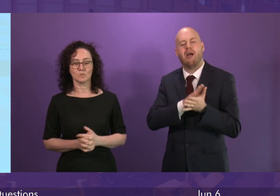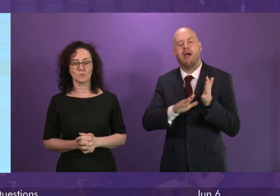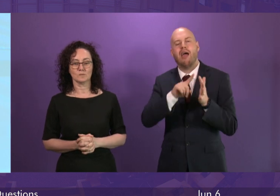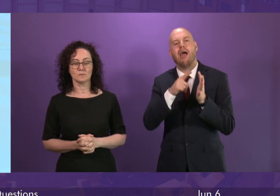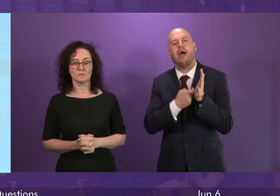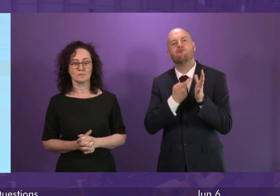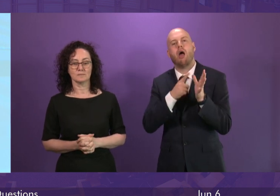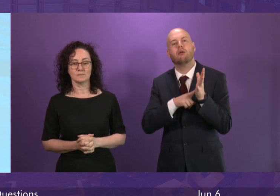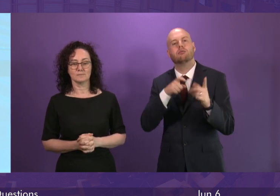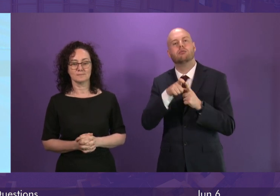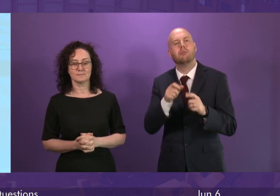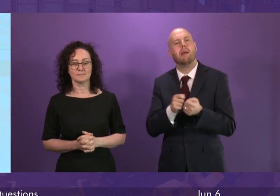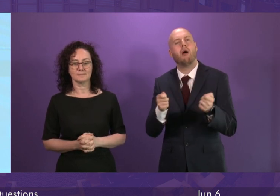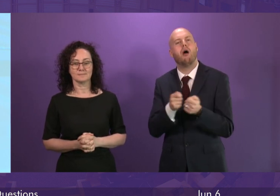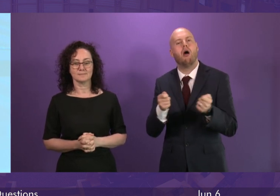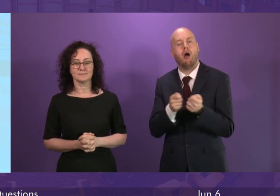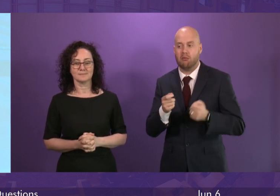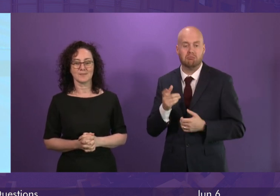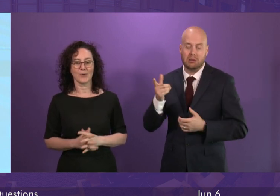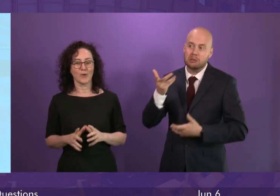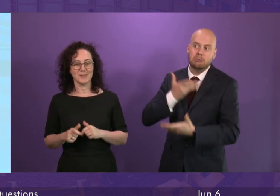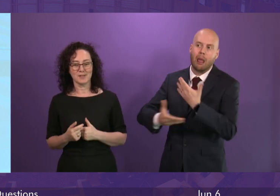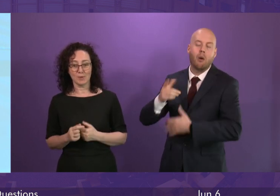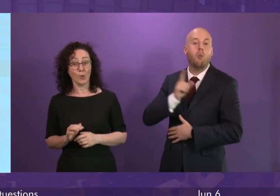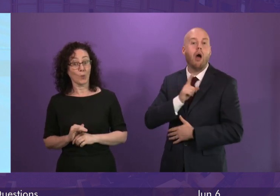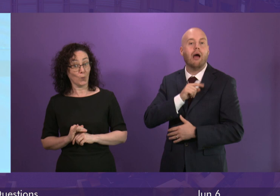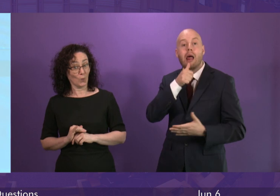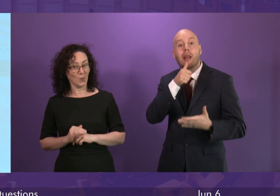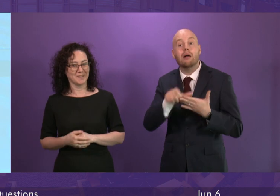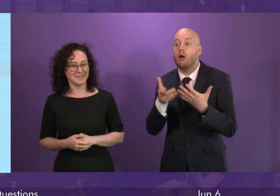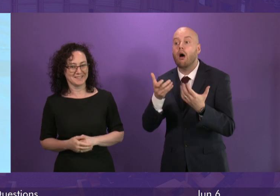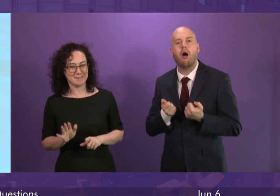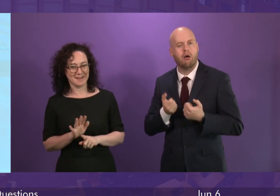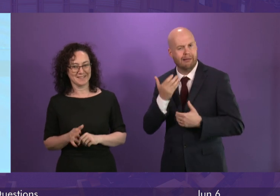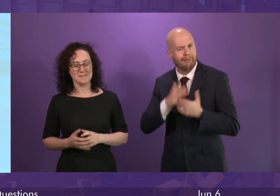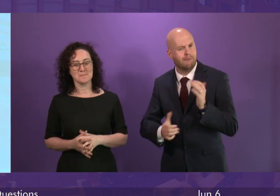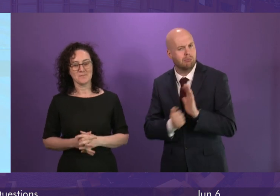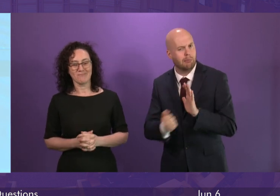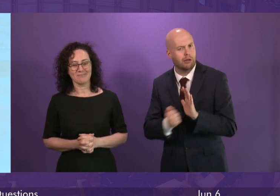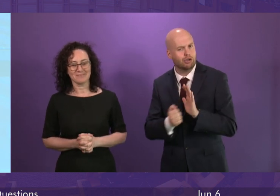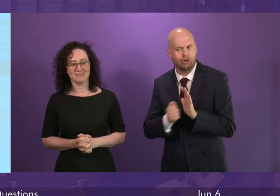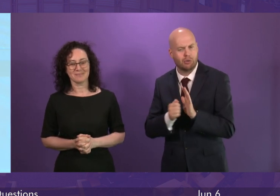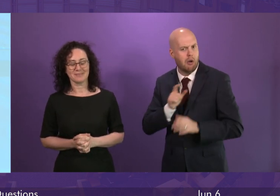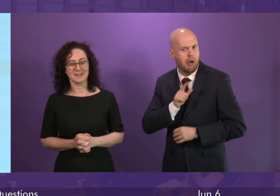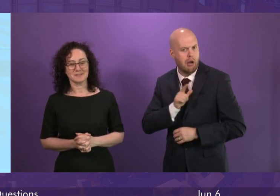that it received some weeks ago. Does the Deputy First Minister welcome that intervention